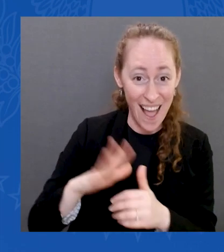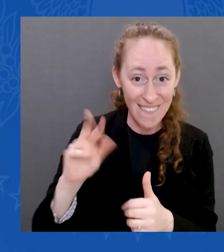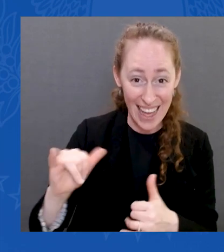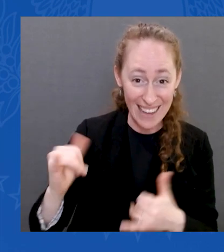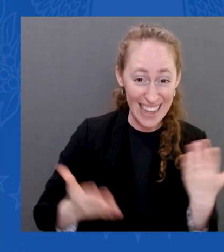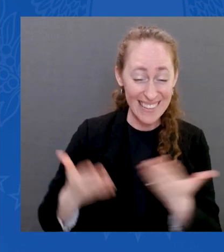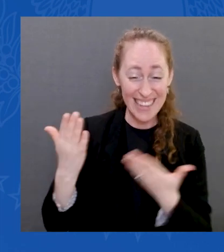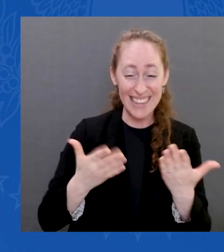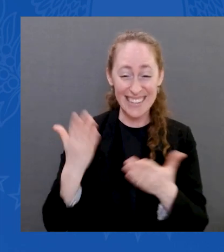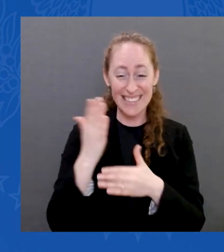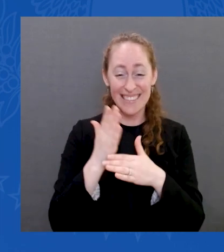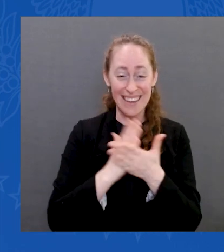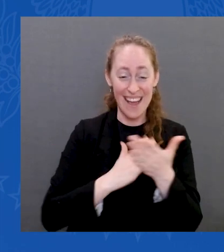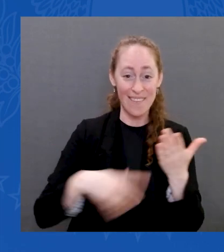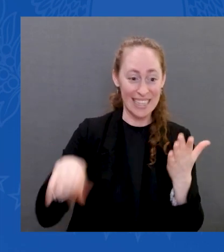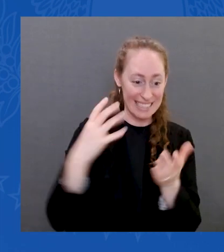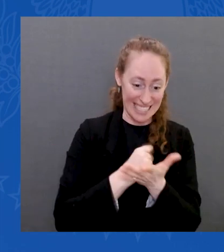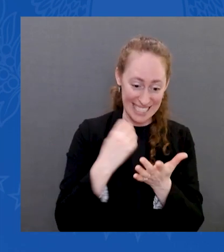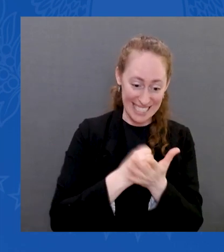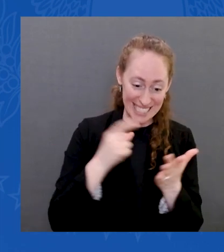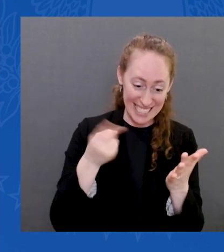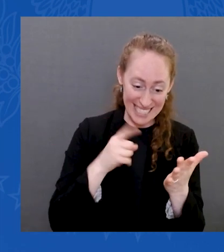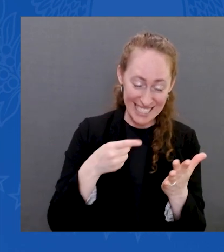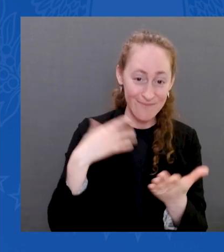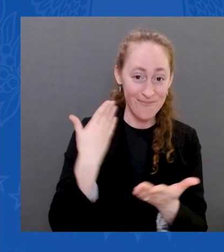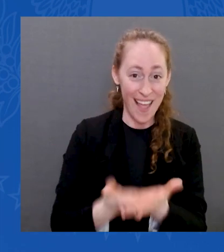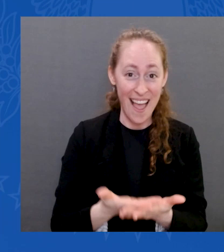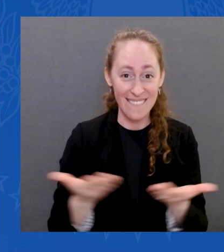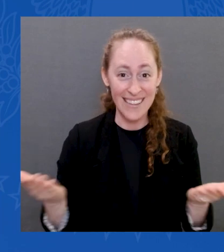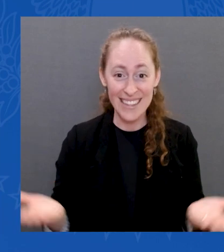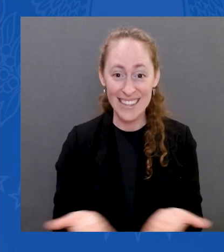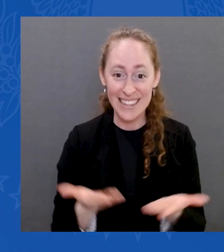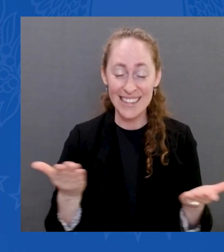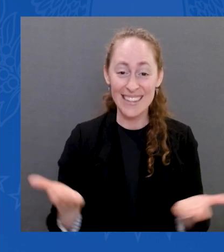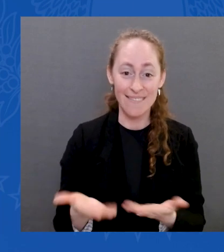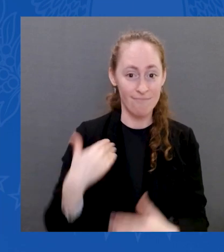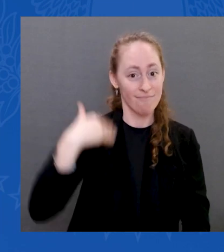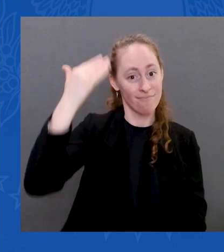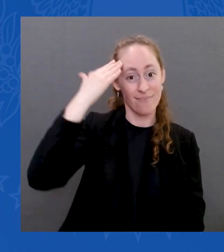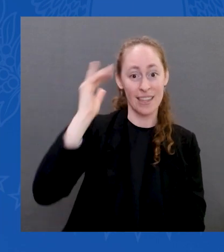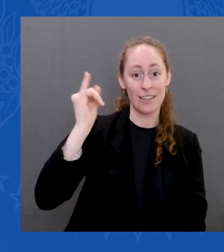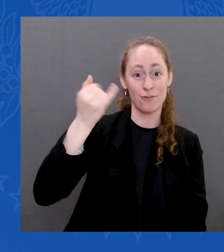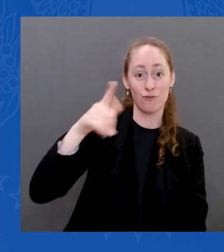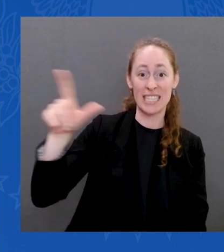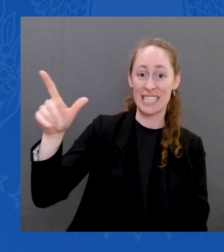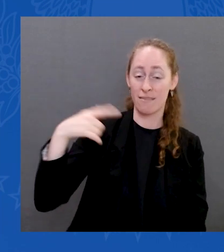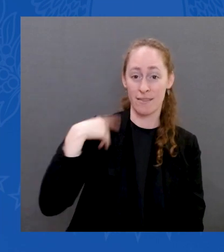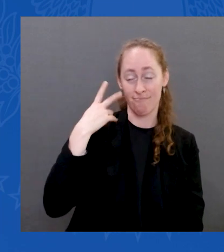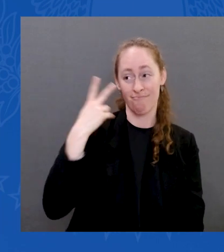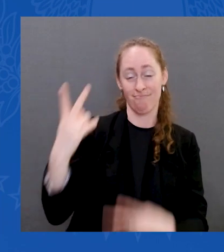By the way, Jill traveled with me around the world. I'd say, "Jill, leave the binder. Leave the bag."